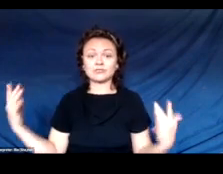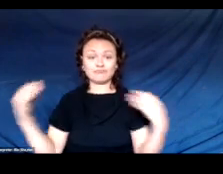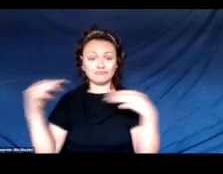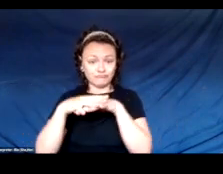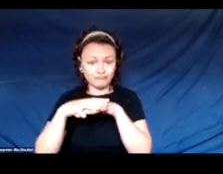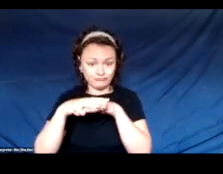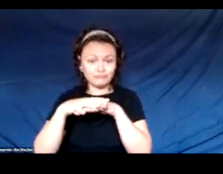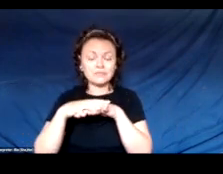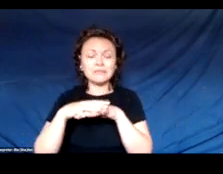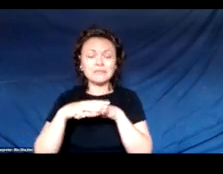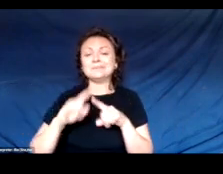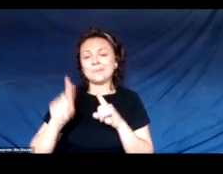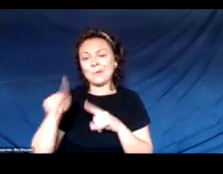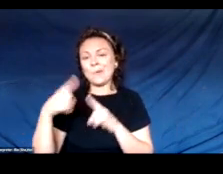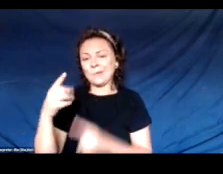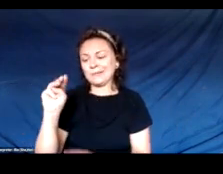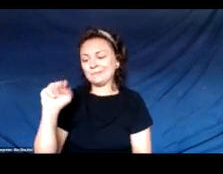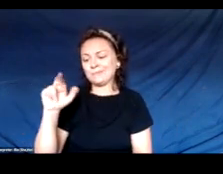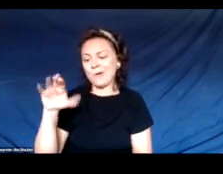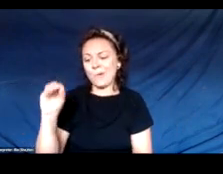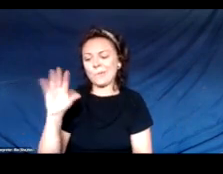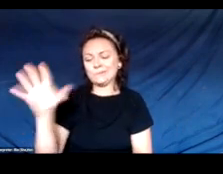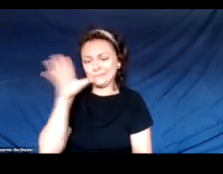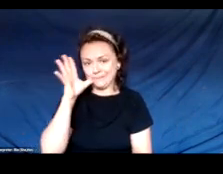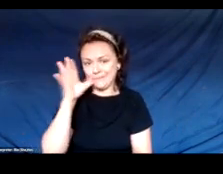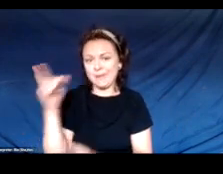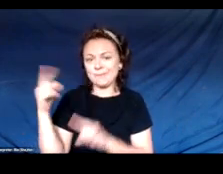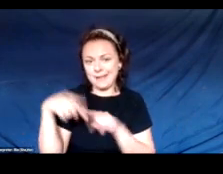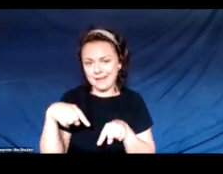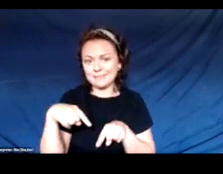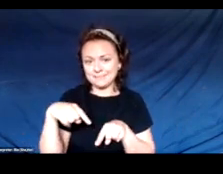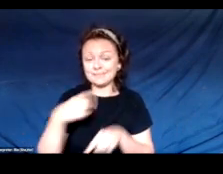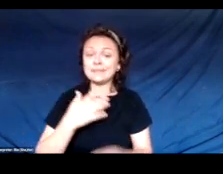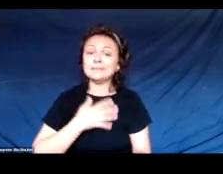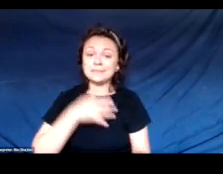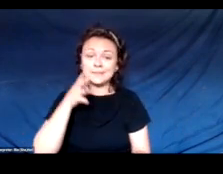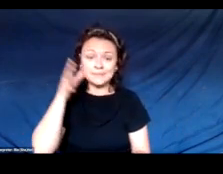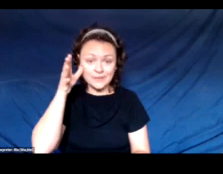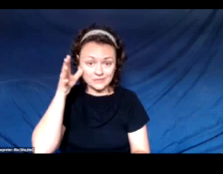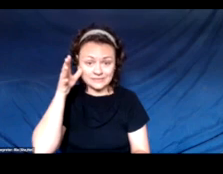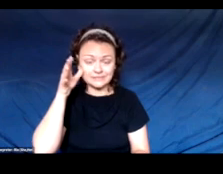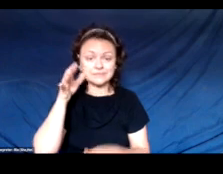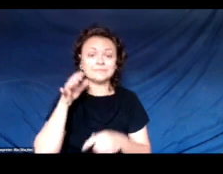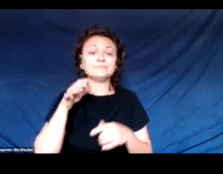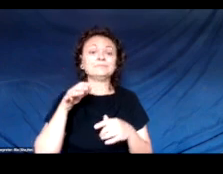mom came and my parents stayed for about a week.